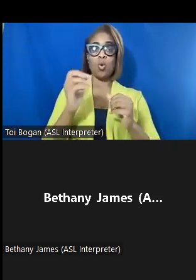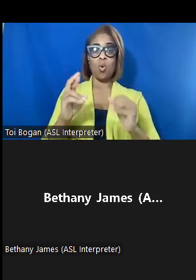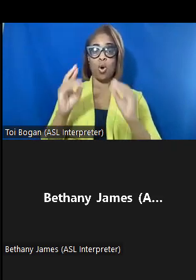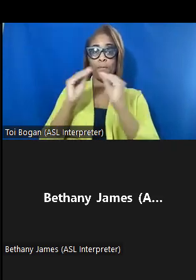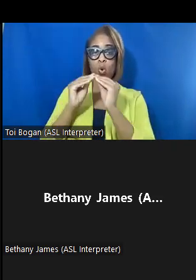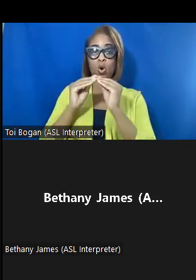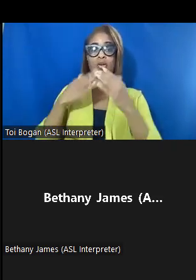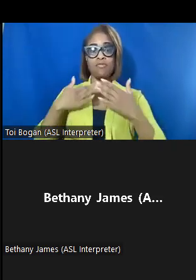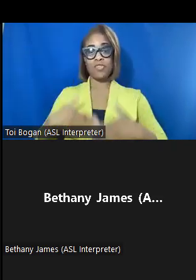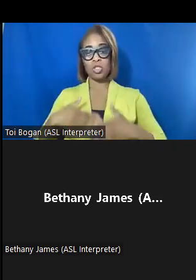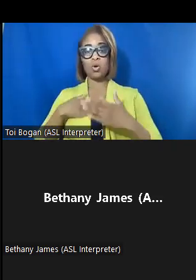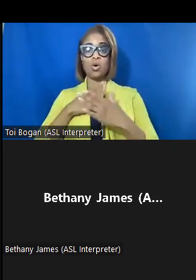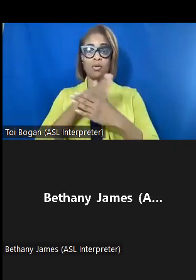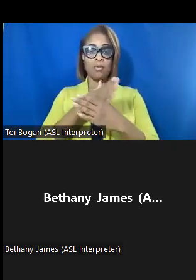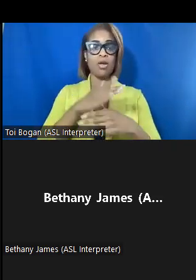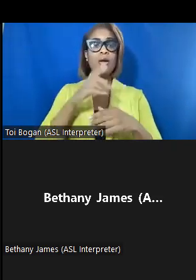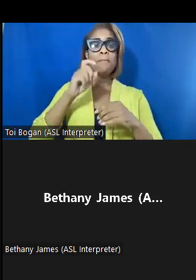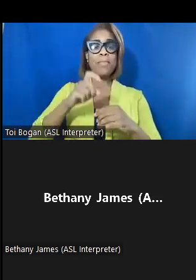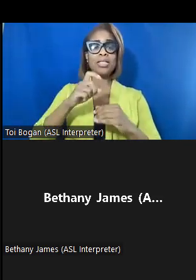And they have to substantially limit a major life activity.